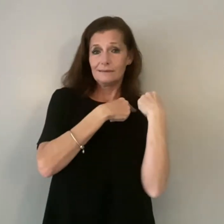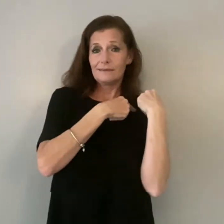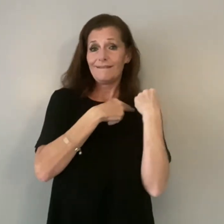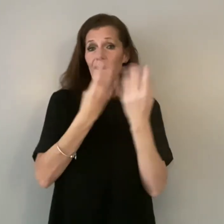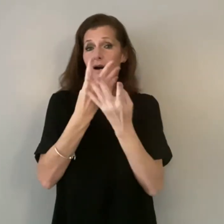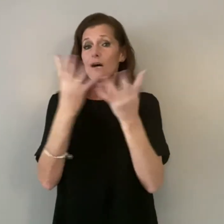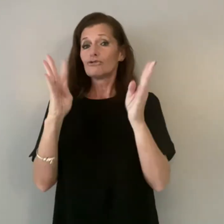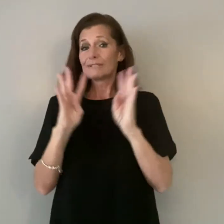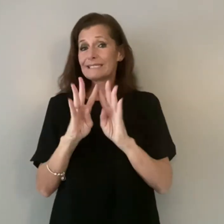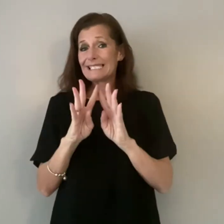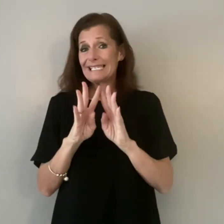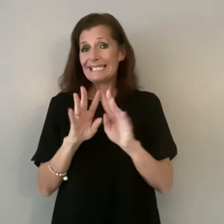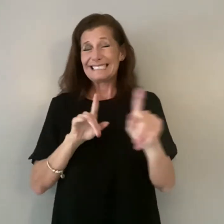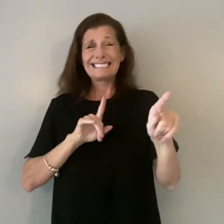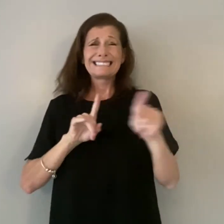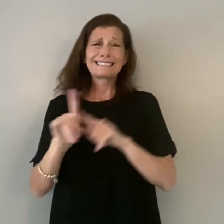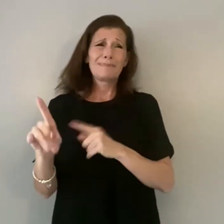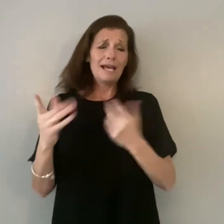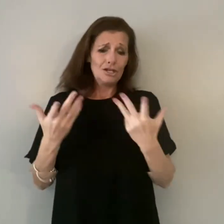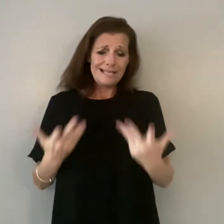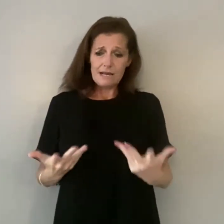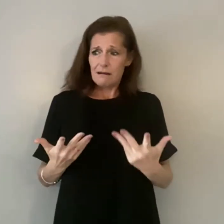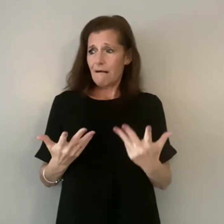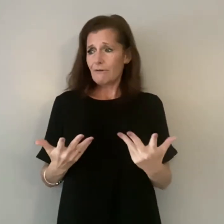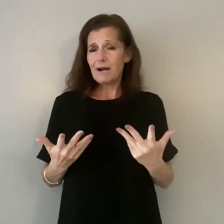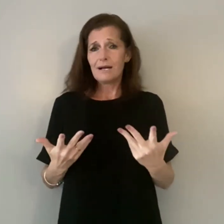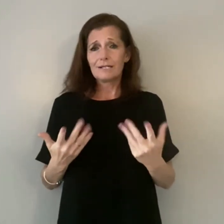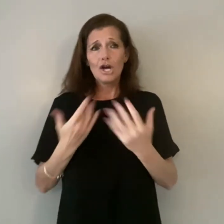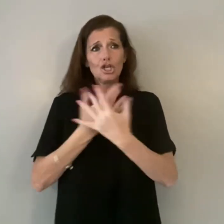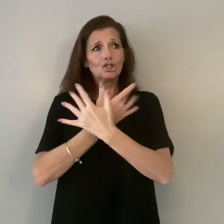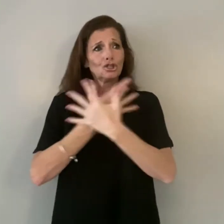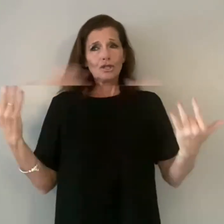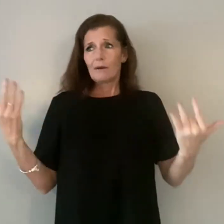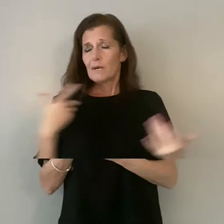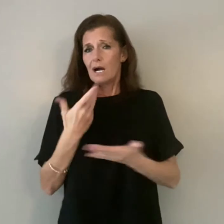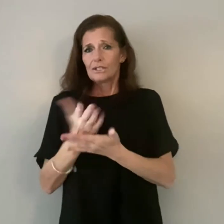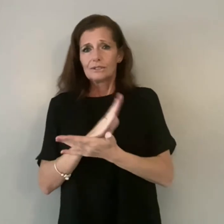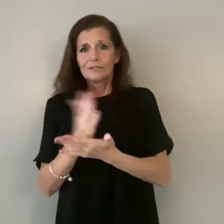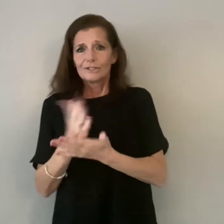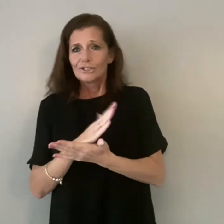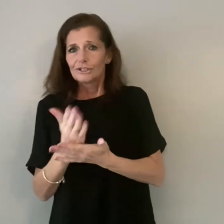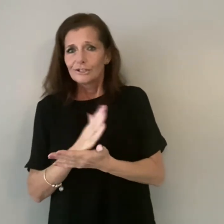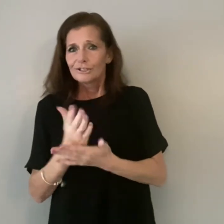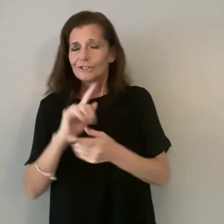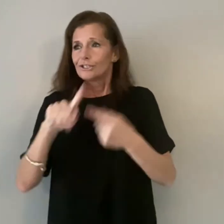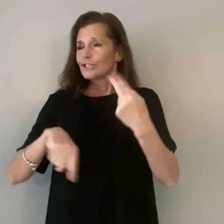that trustees have and particularly in the current climate, when there's so much uncertainty